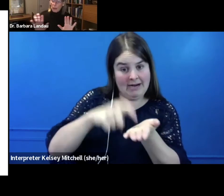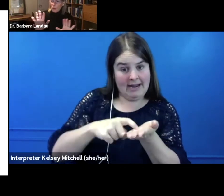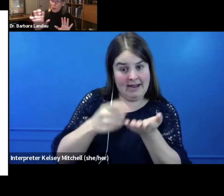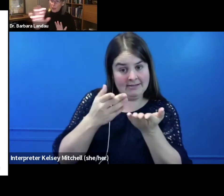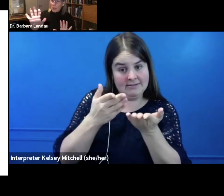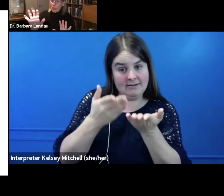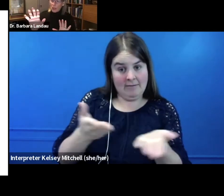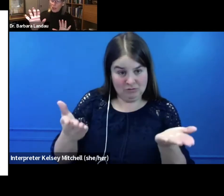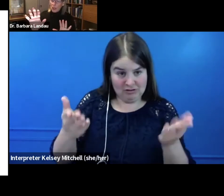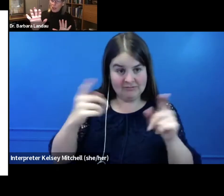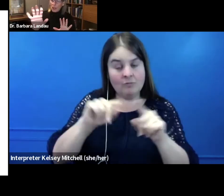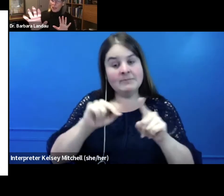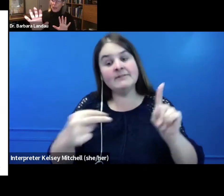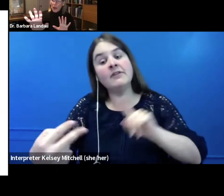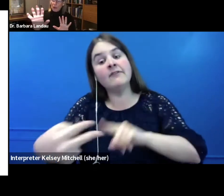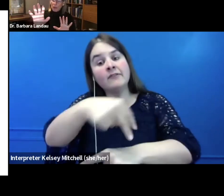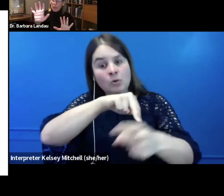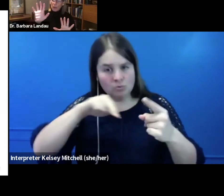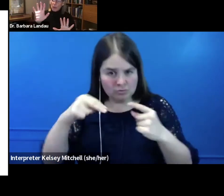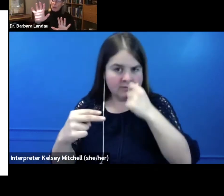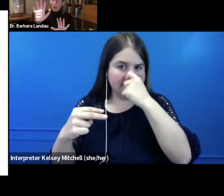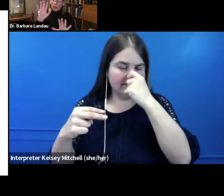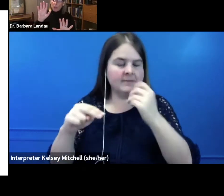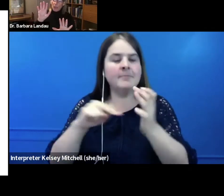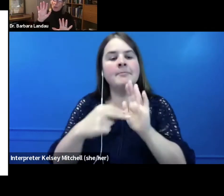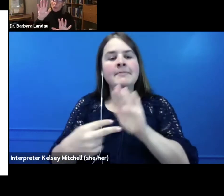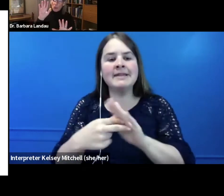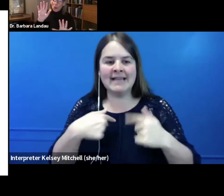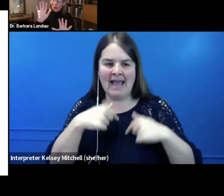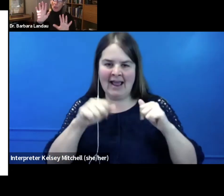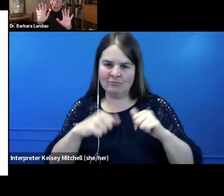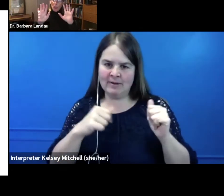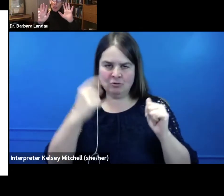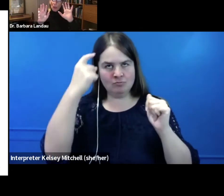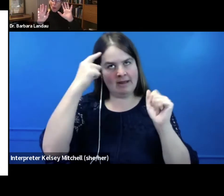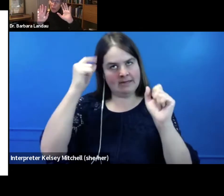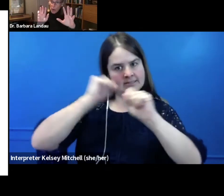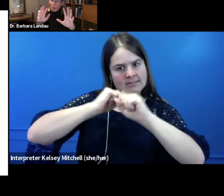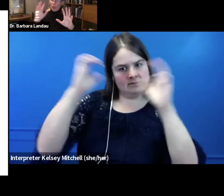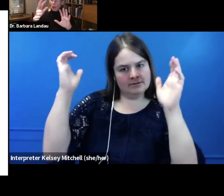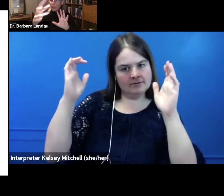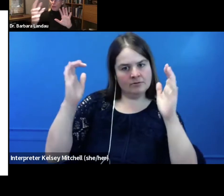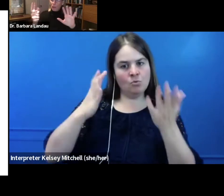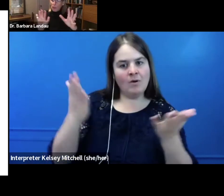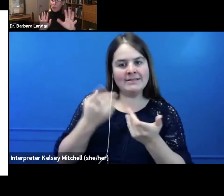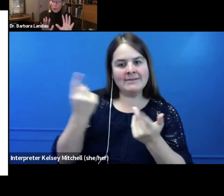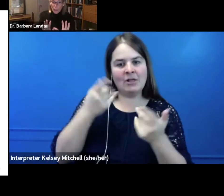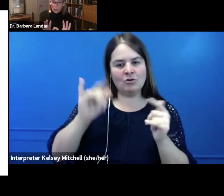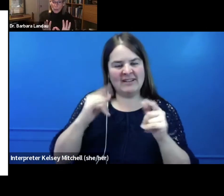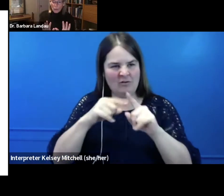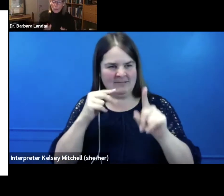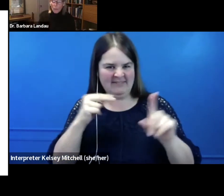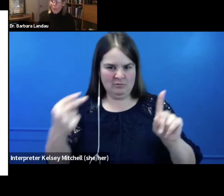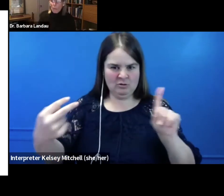representations that is to say you have to be able to represent or store what an object looks like from different